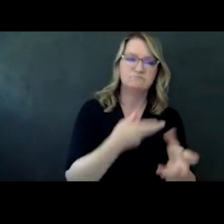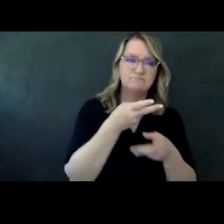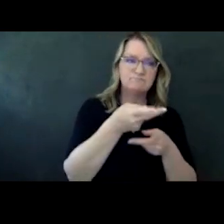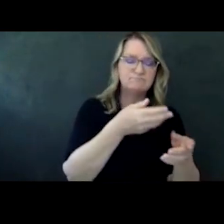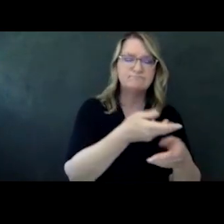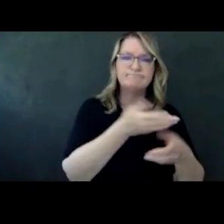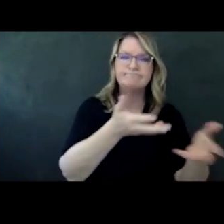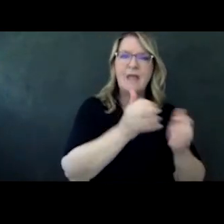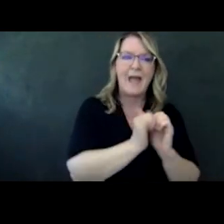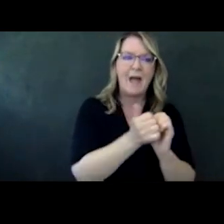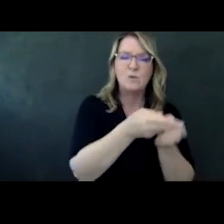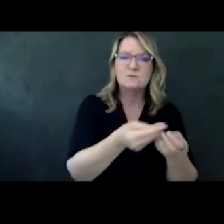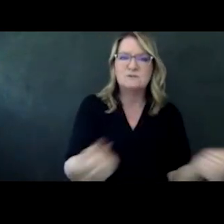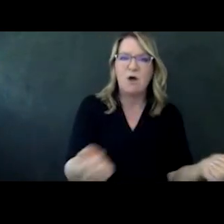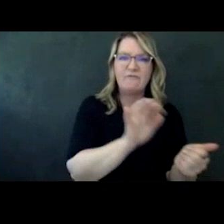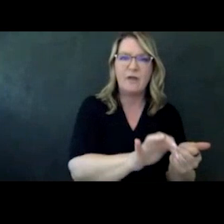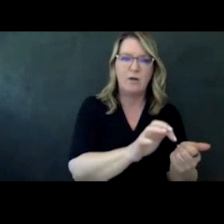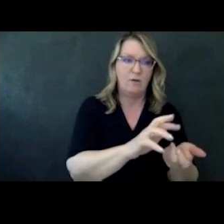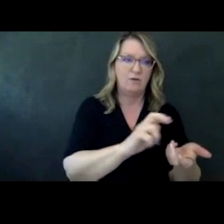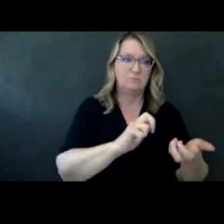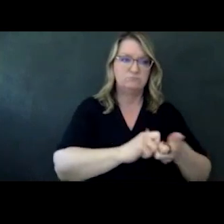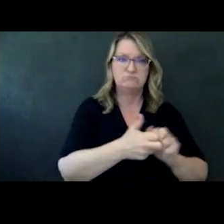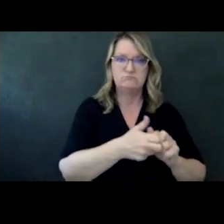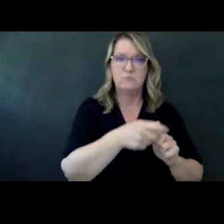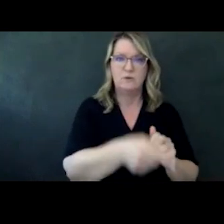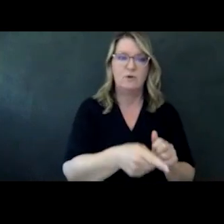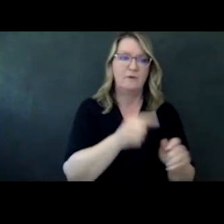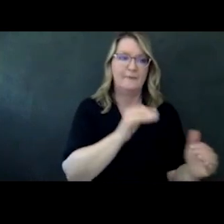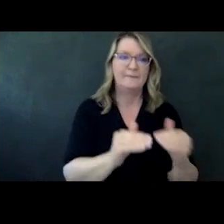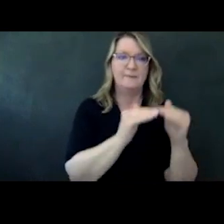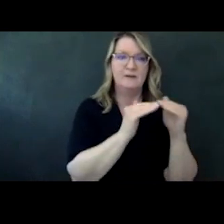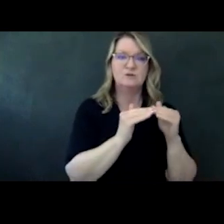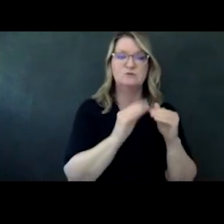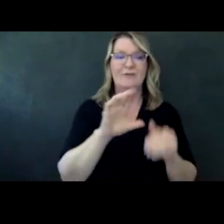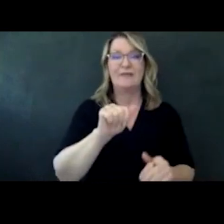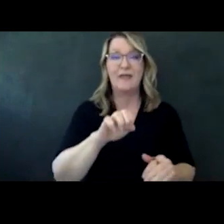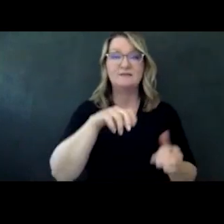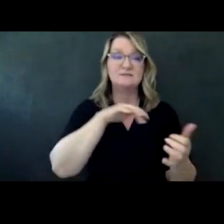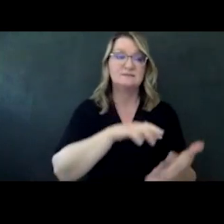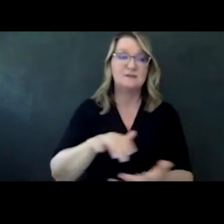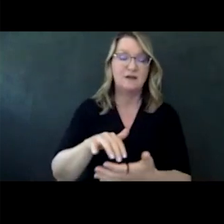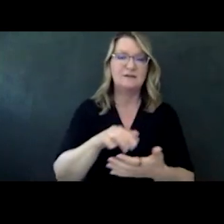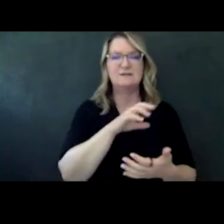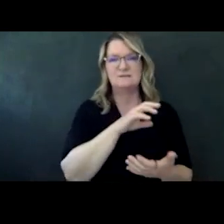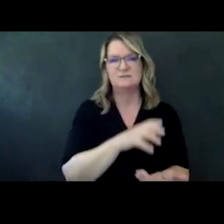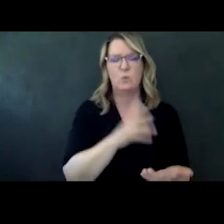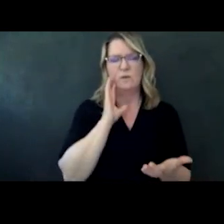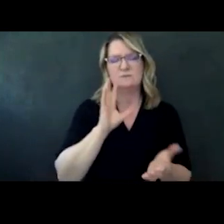case study or success story type messaging. More on case studies to come later. One example I want